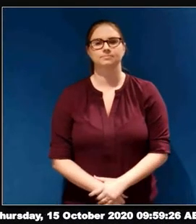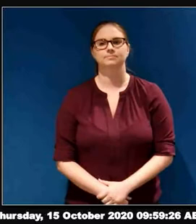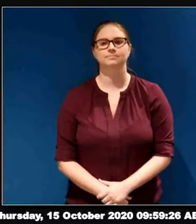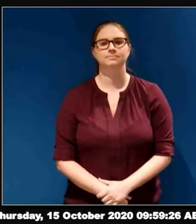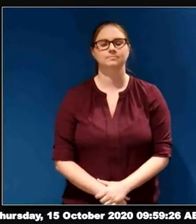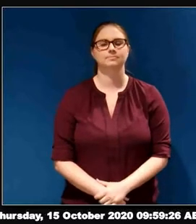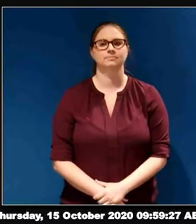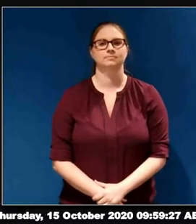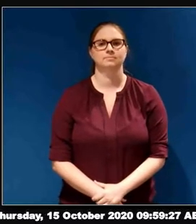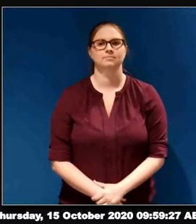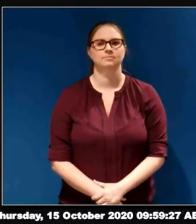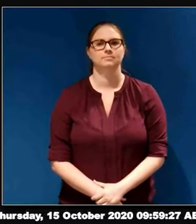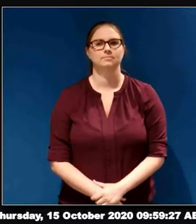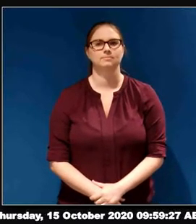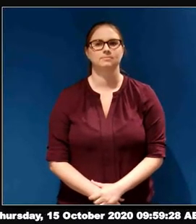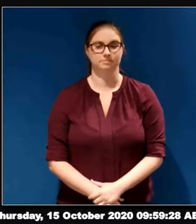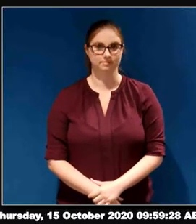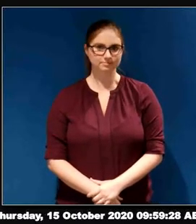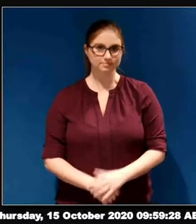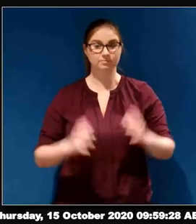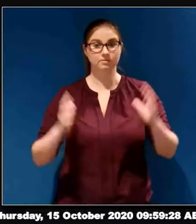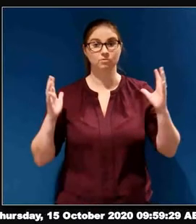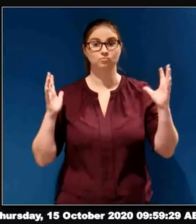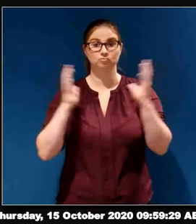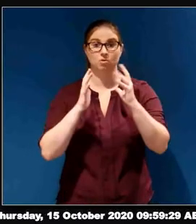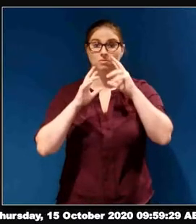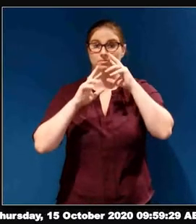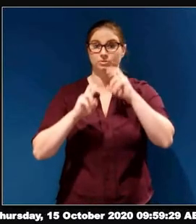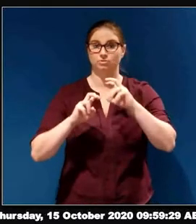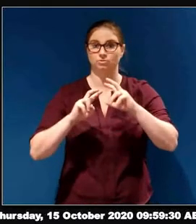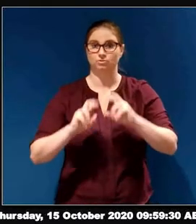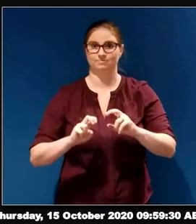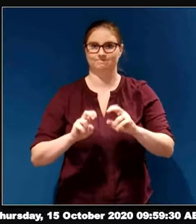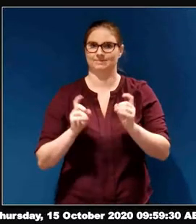The Royal Commission is now in session. Good morning.